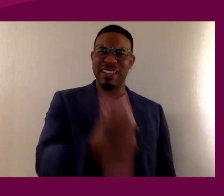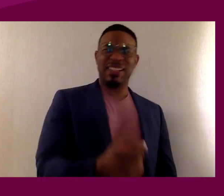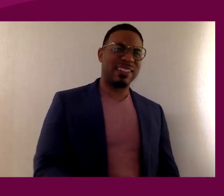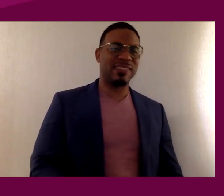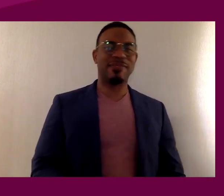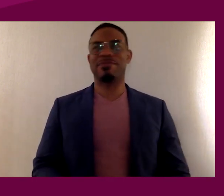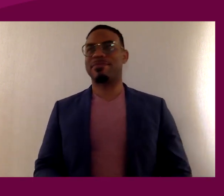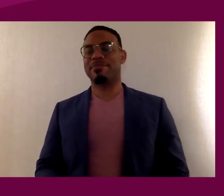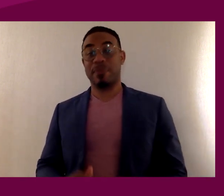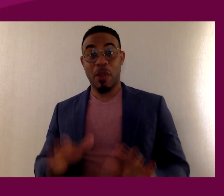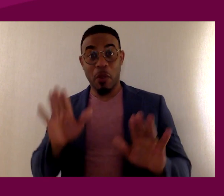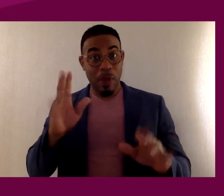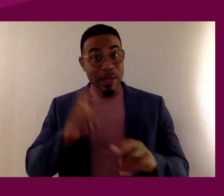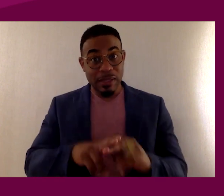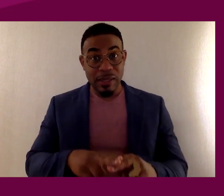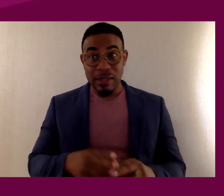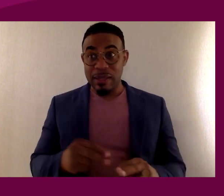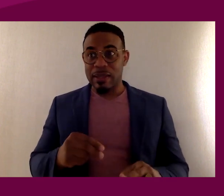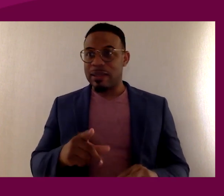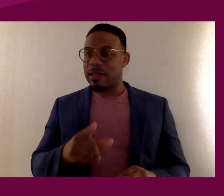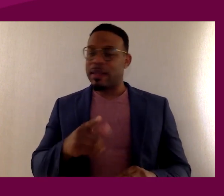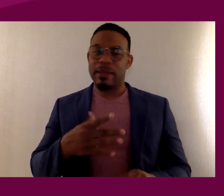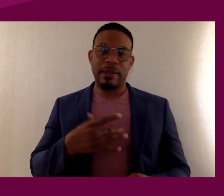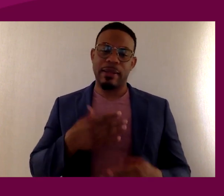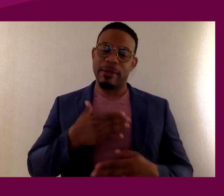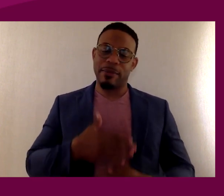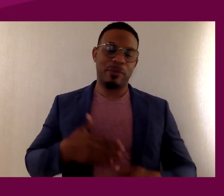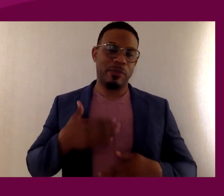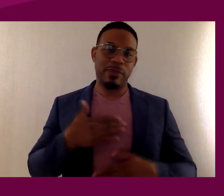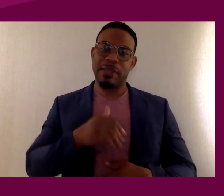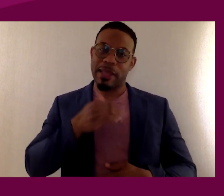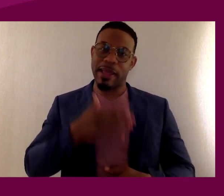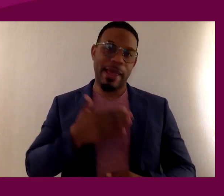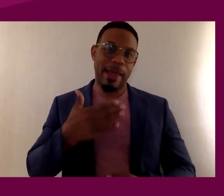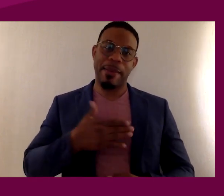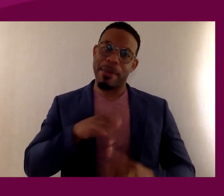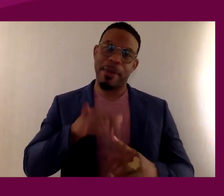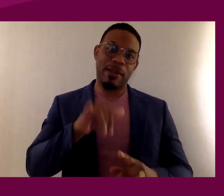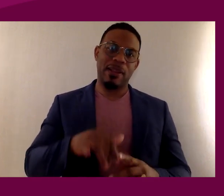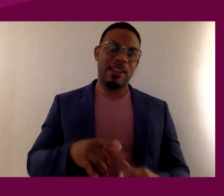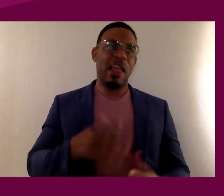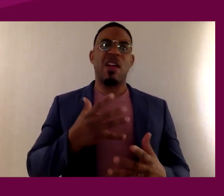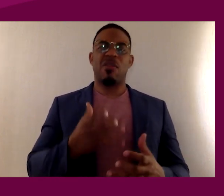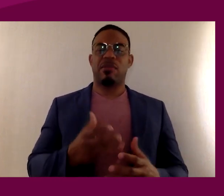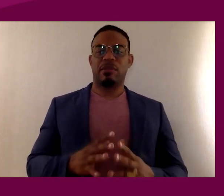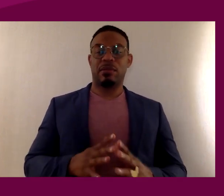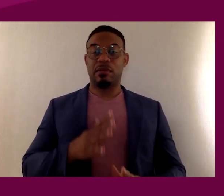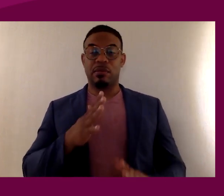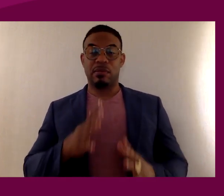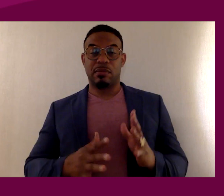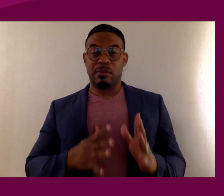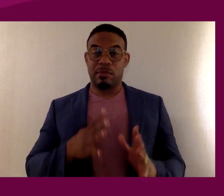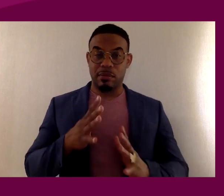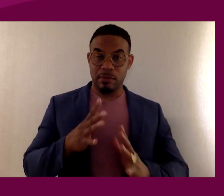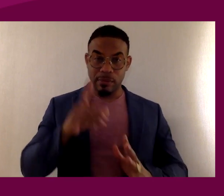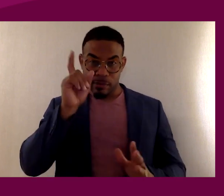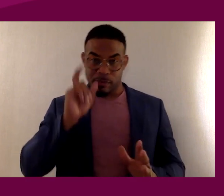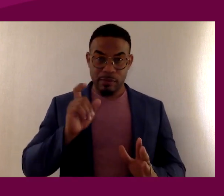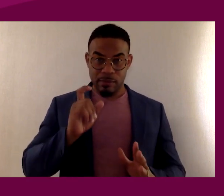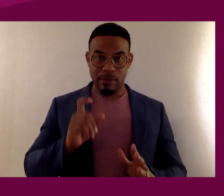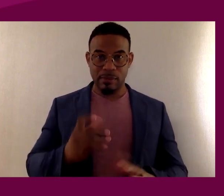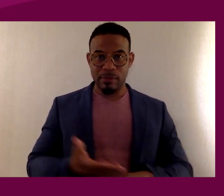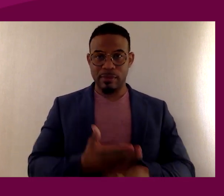They got for free and it's a great chair and they were not happy about it. They wanted the sexy